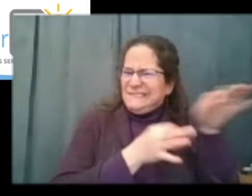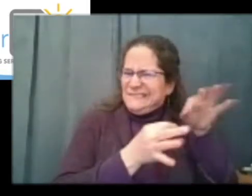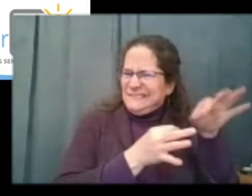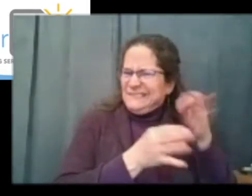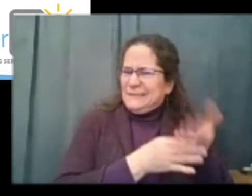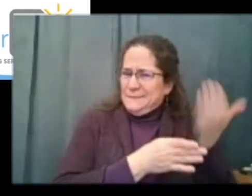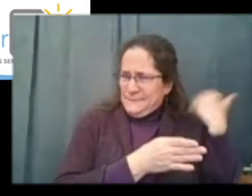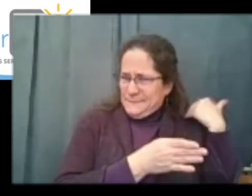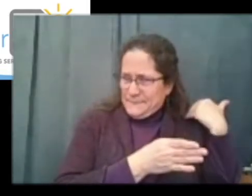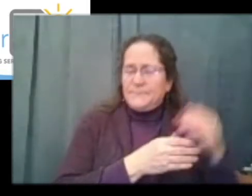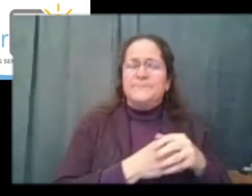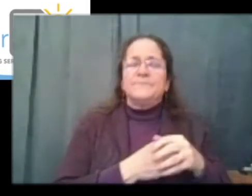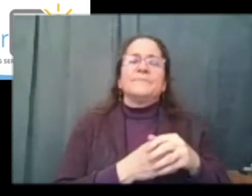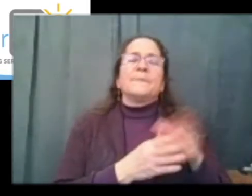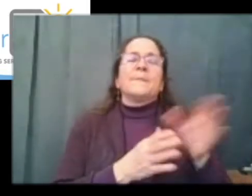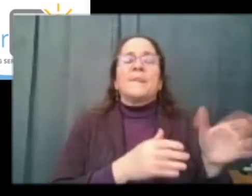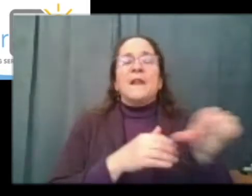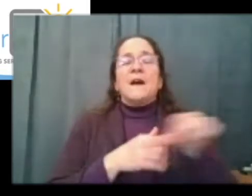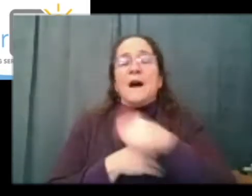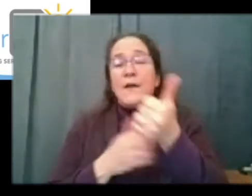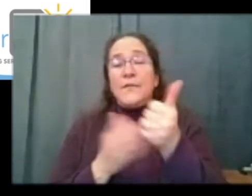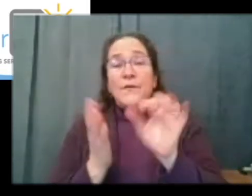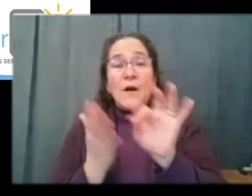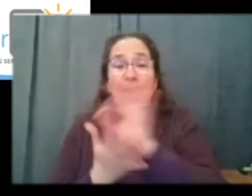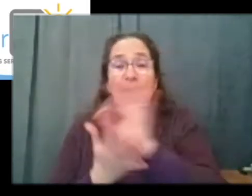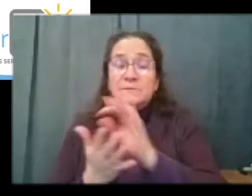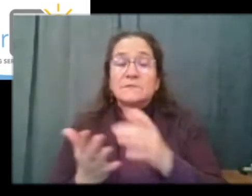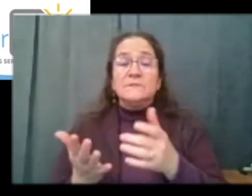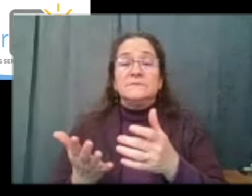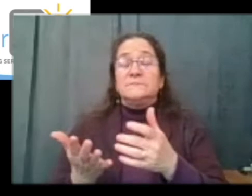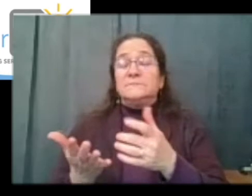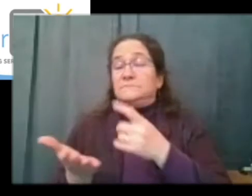and another way is to talk to your Braille transcriptionist